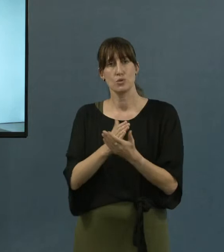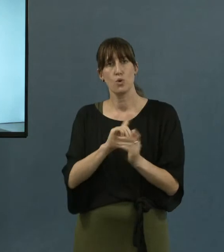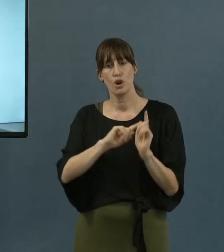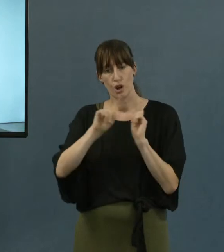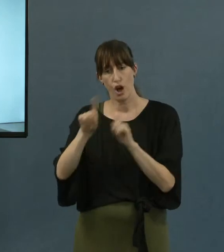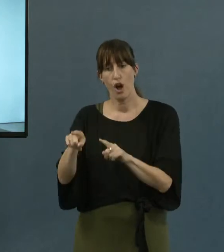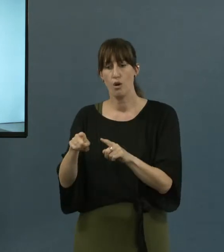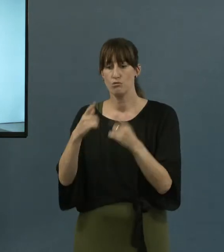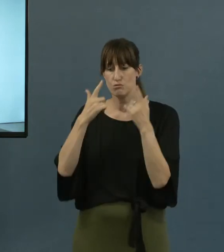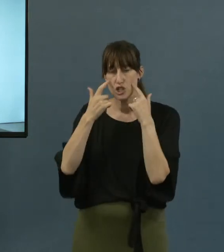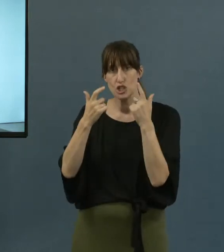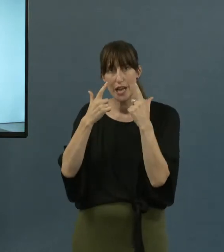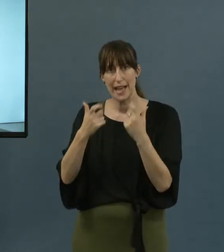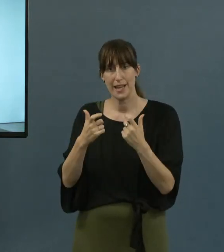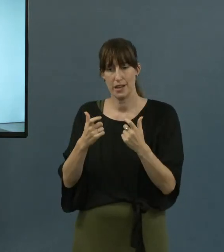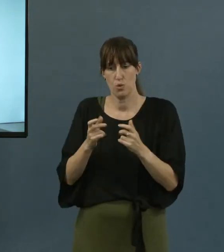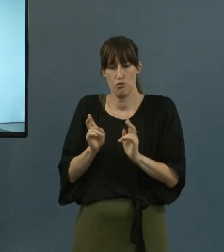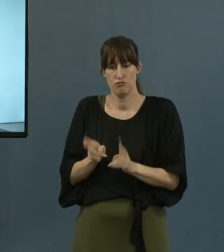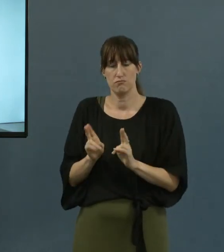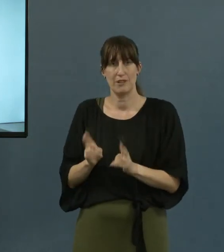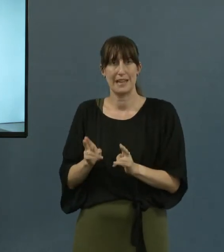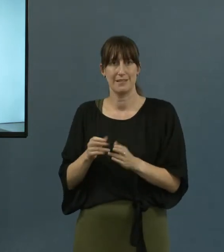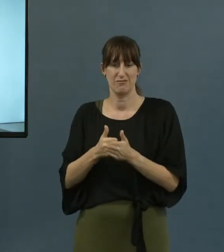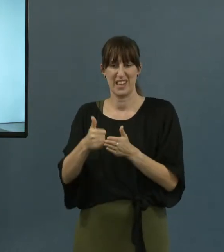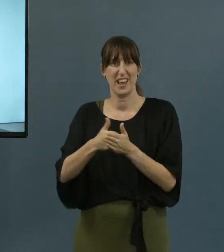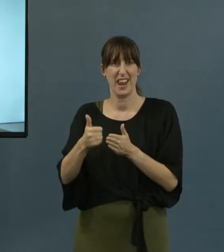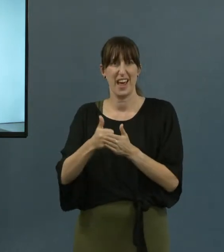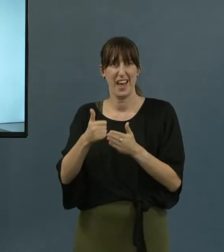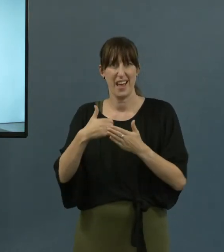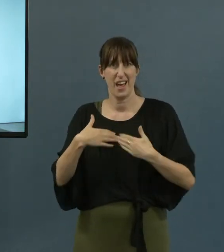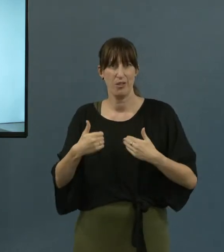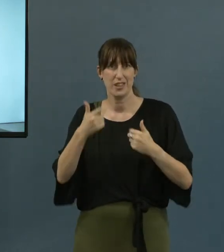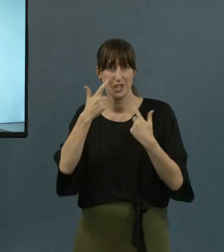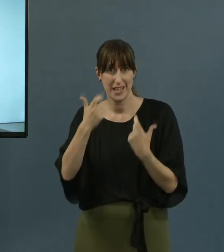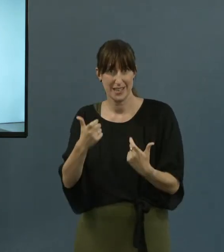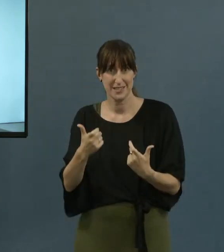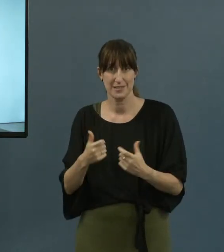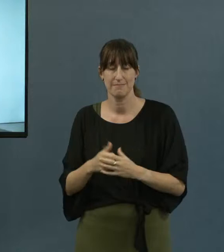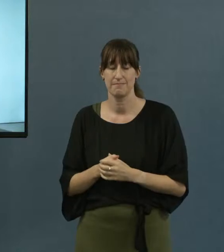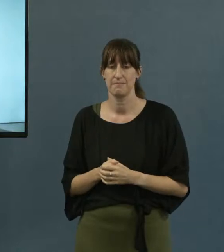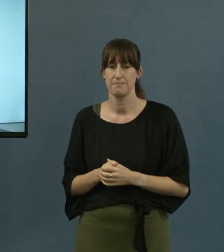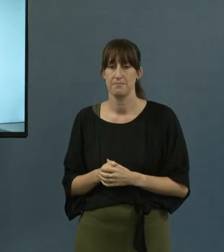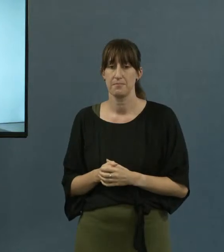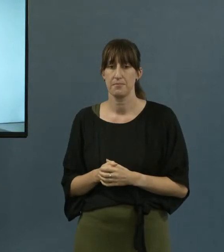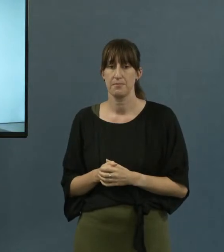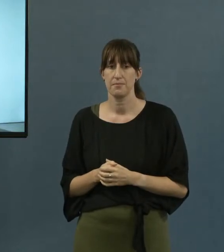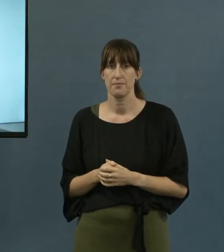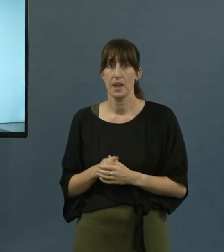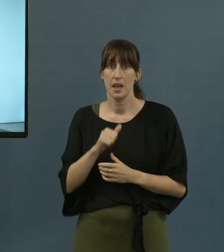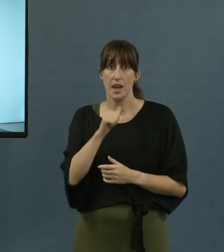necessary checks done, so that